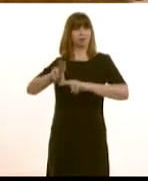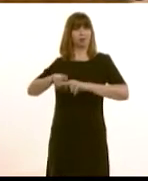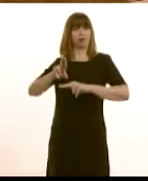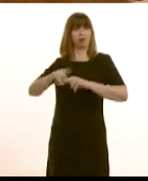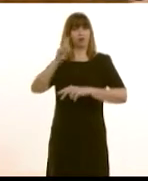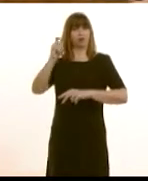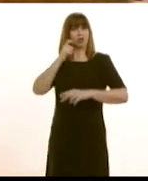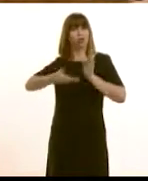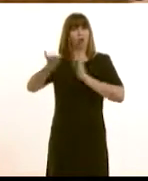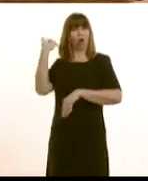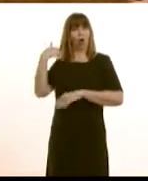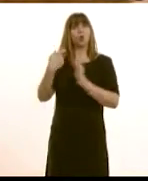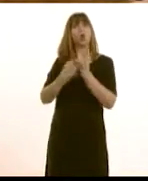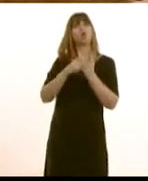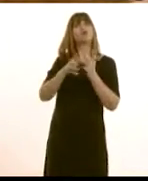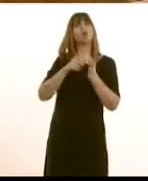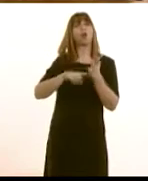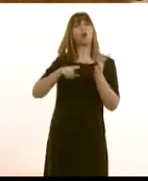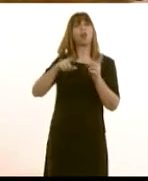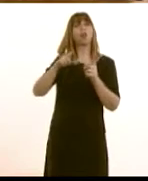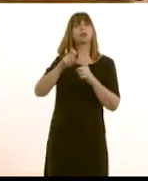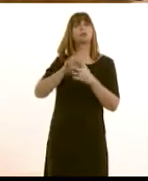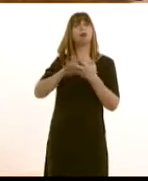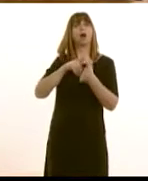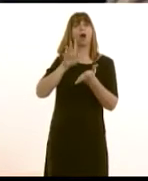here to the capital and to other parts of Wales, too, and I look forward to the programme